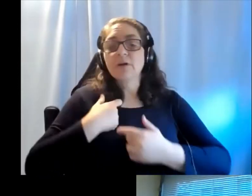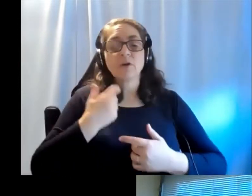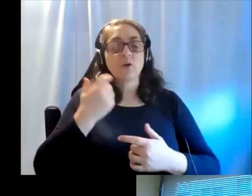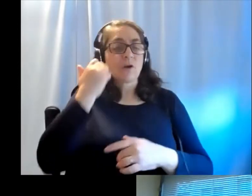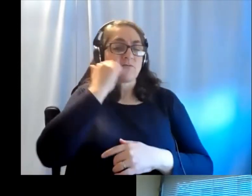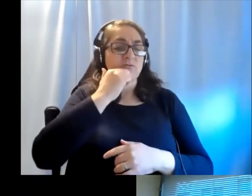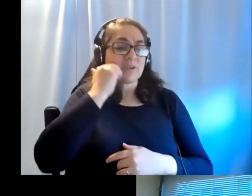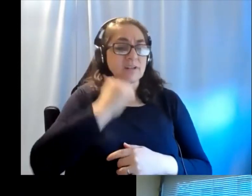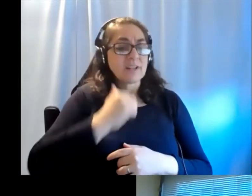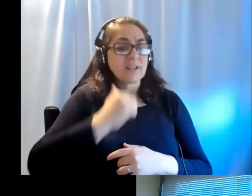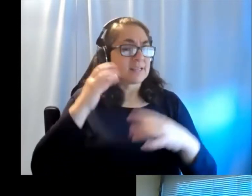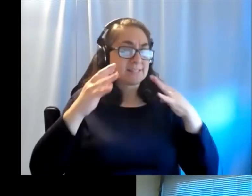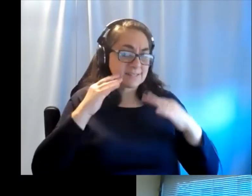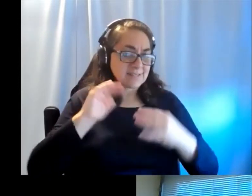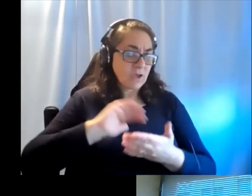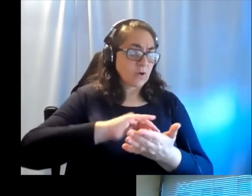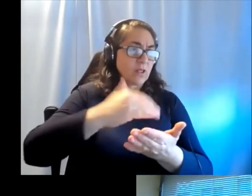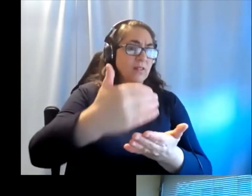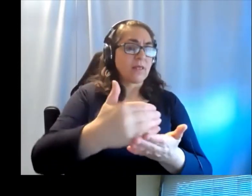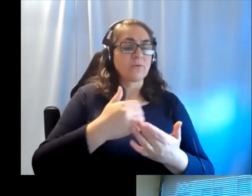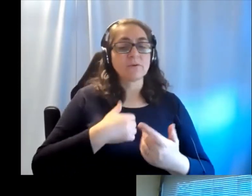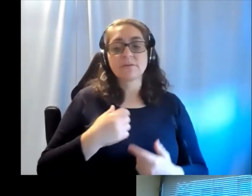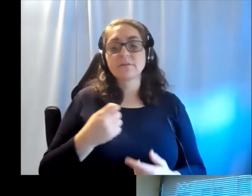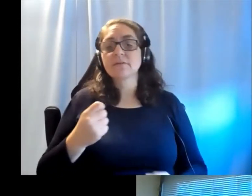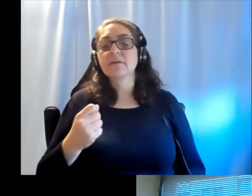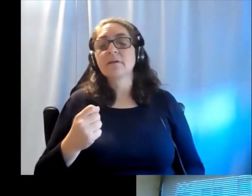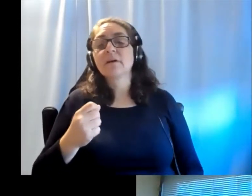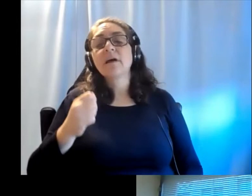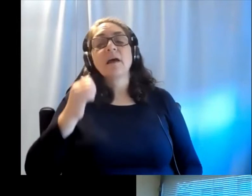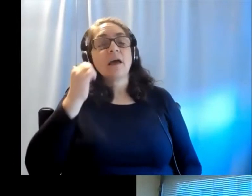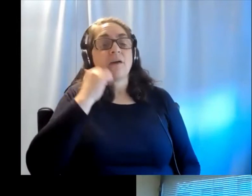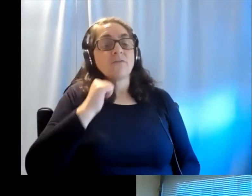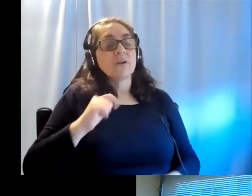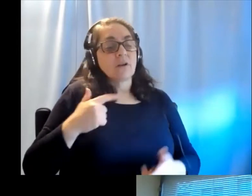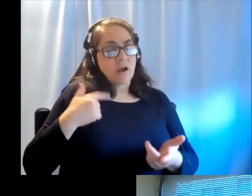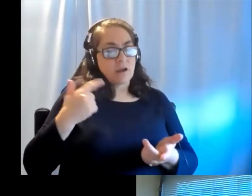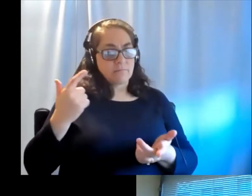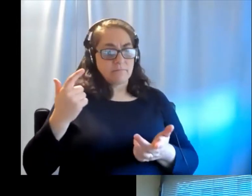raise your voice, you are lowering your safe listening to time.